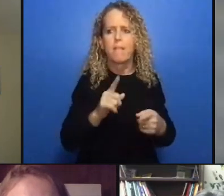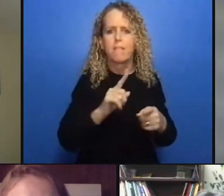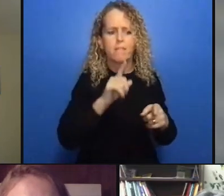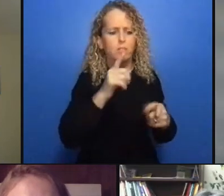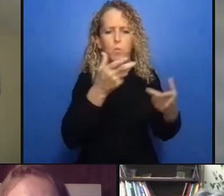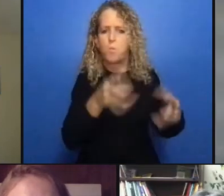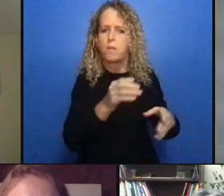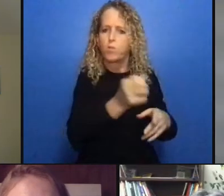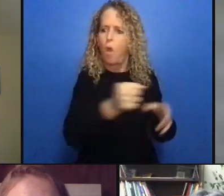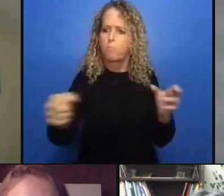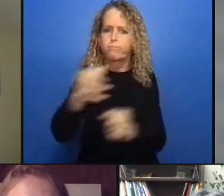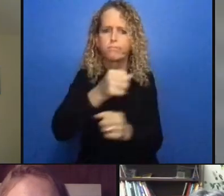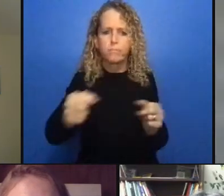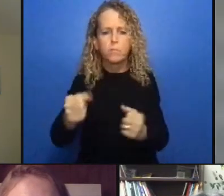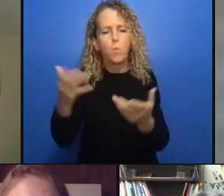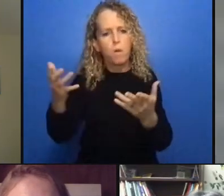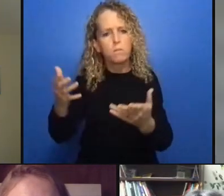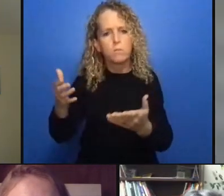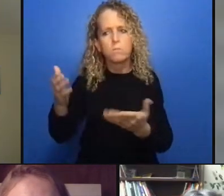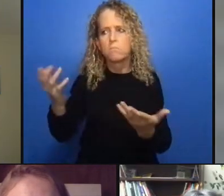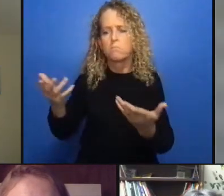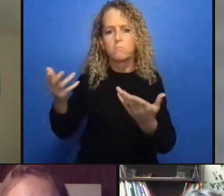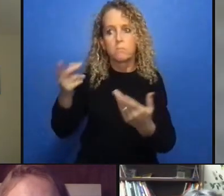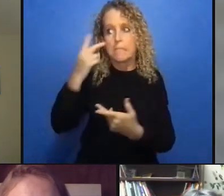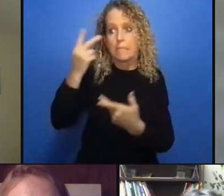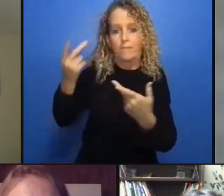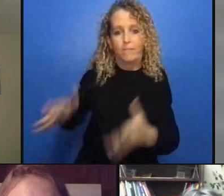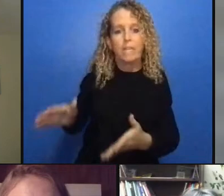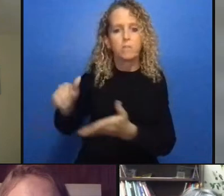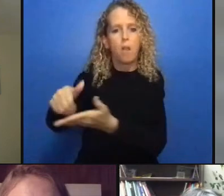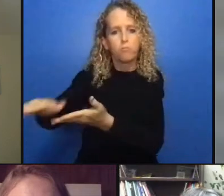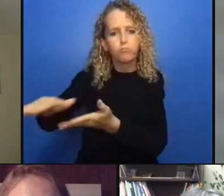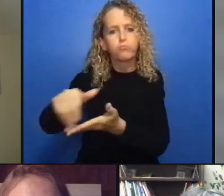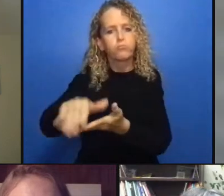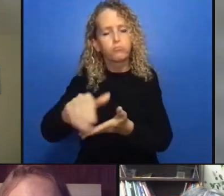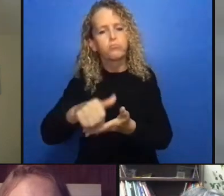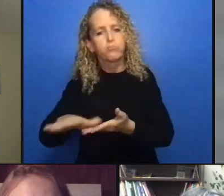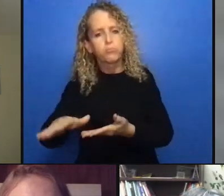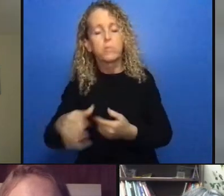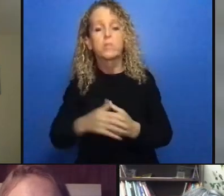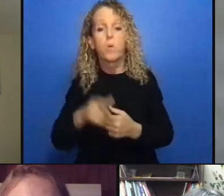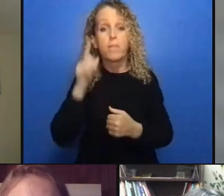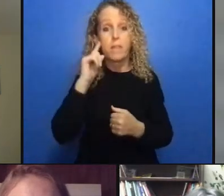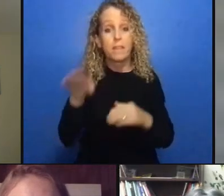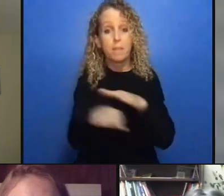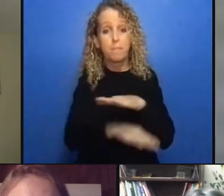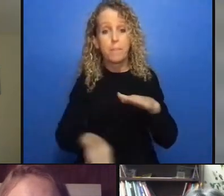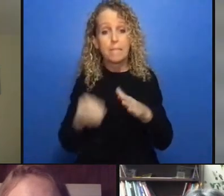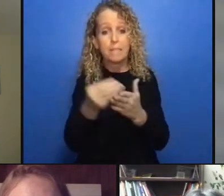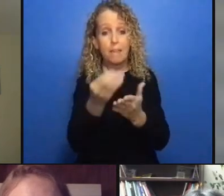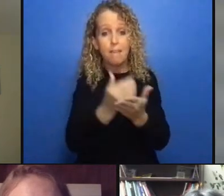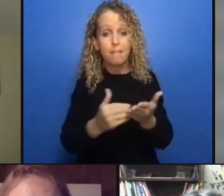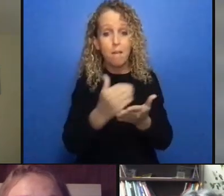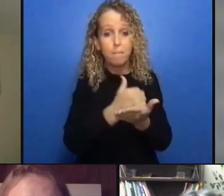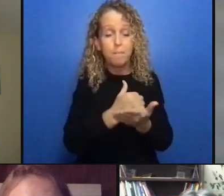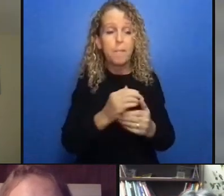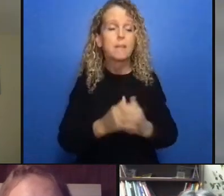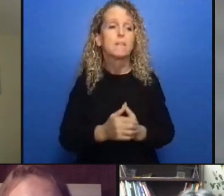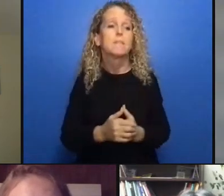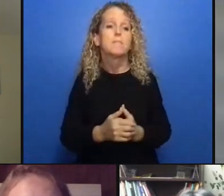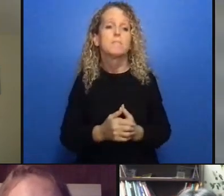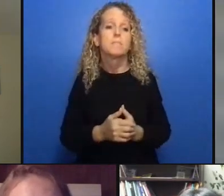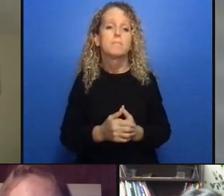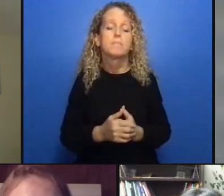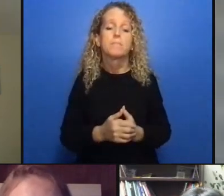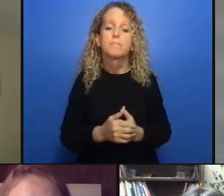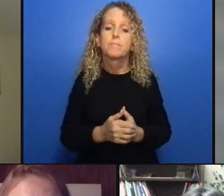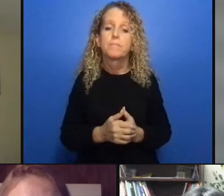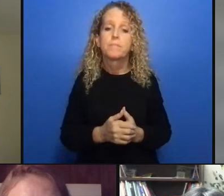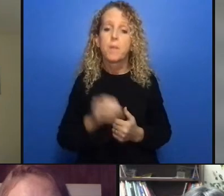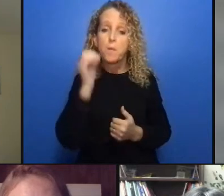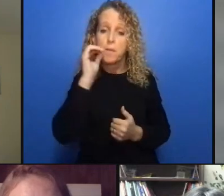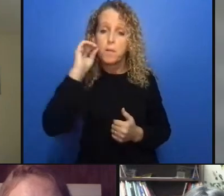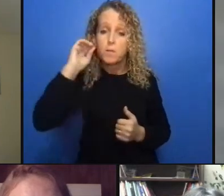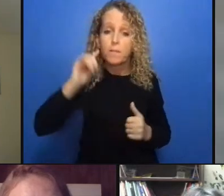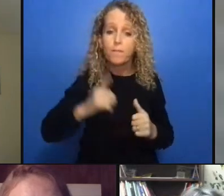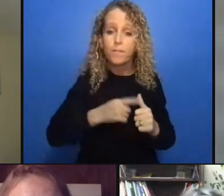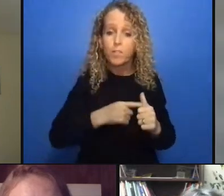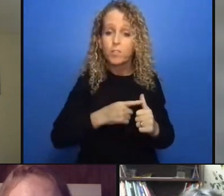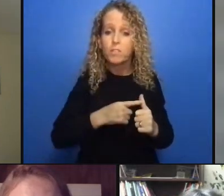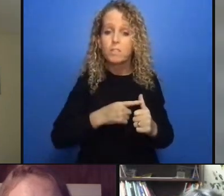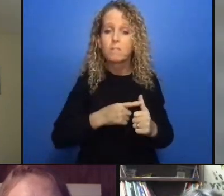right so and the the issue starts with policing so if we are going to move forward with efforts